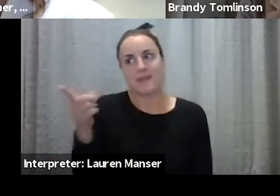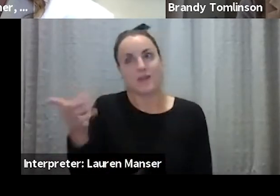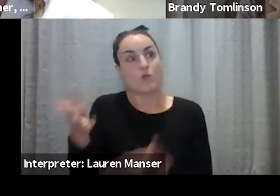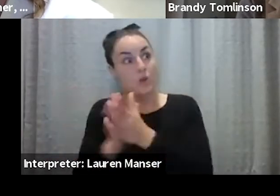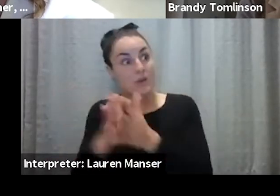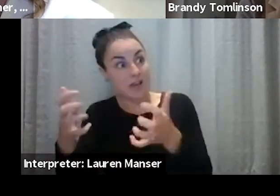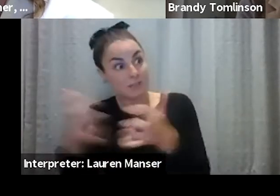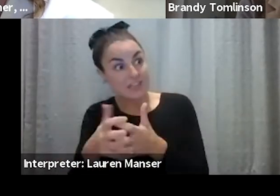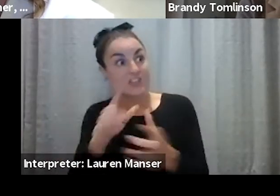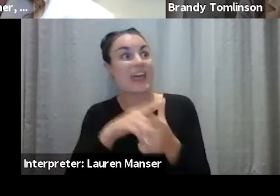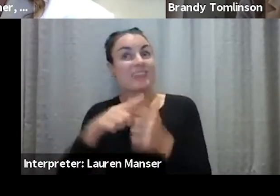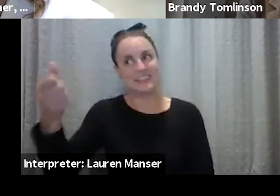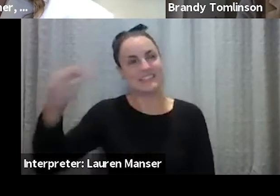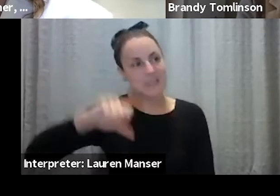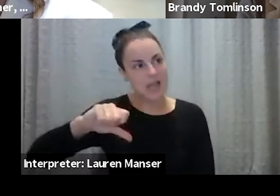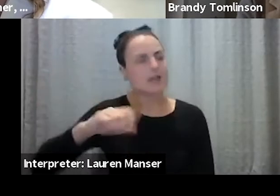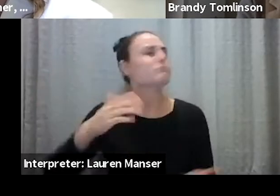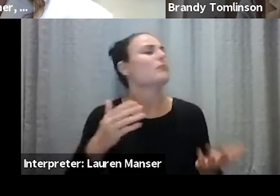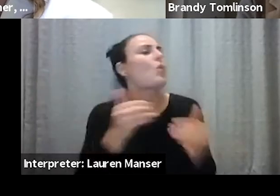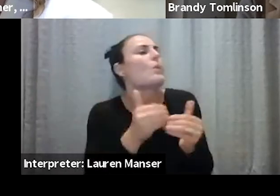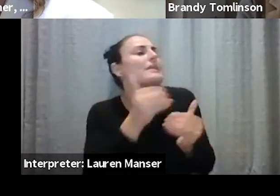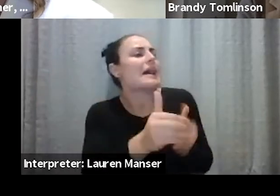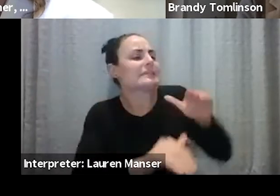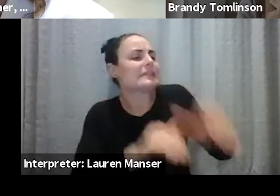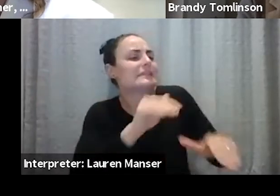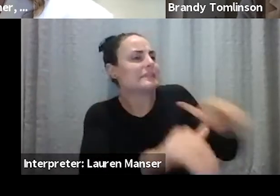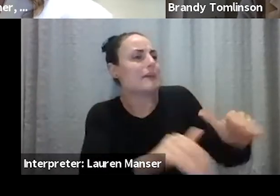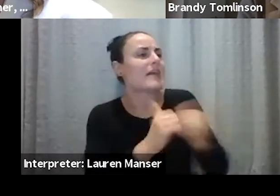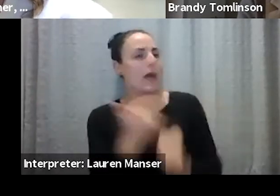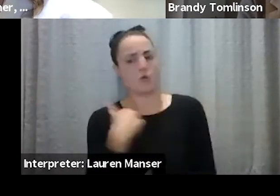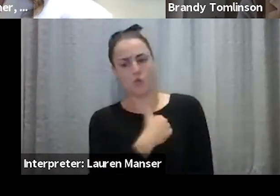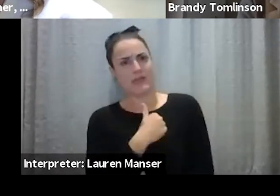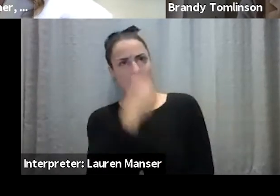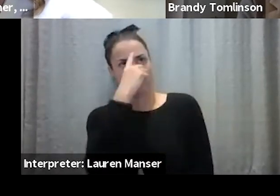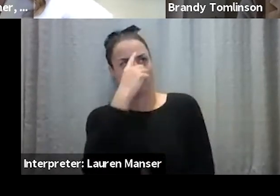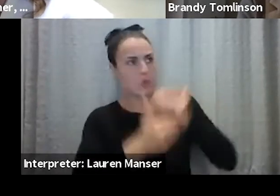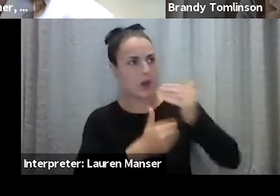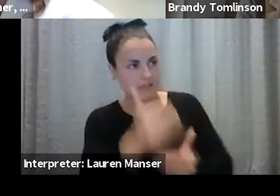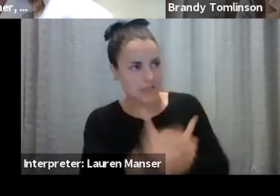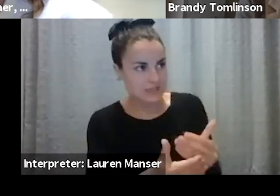How do we process that? And obviously I would say that DRNY is a resource,